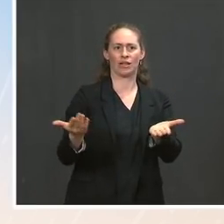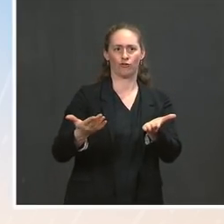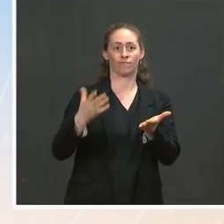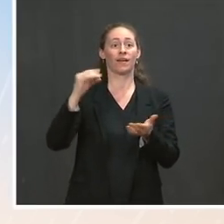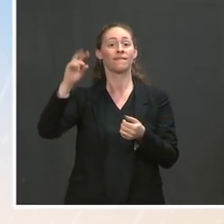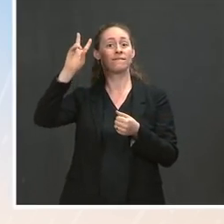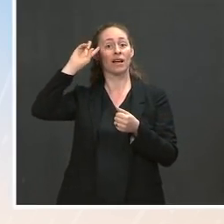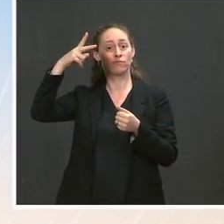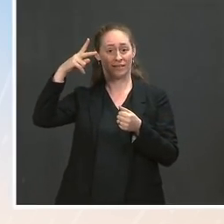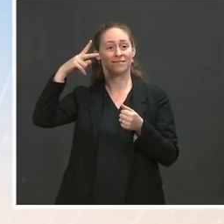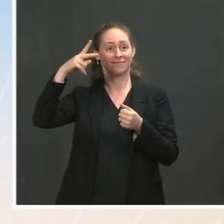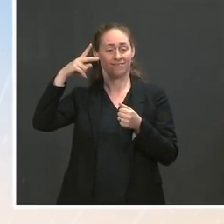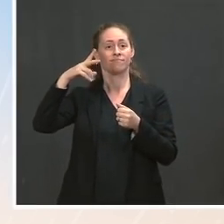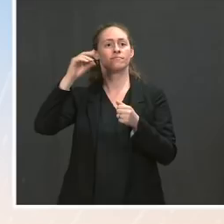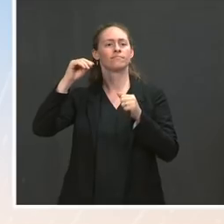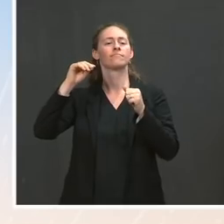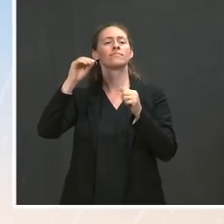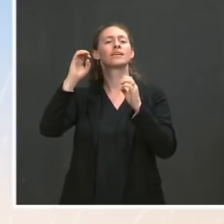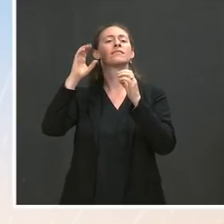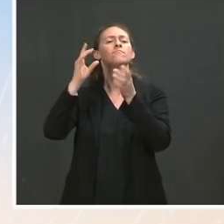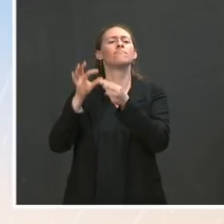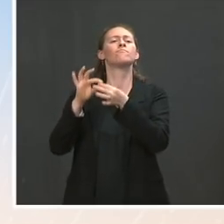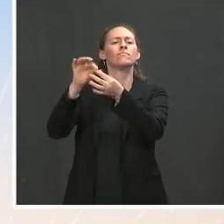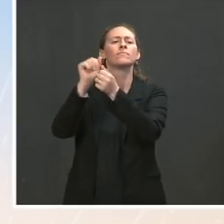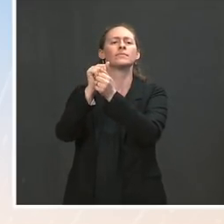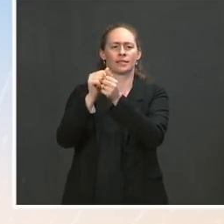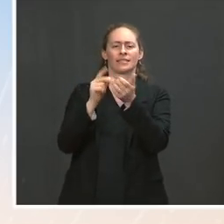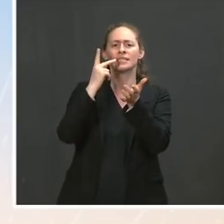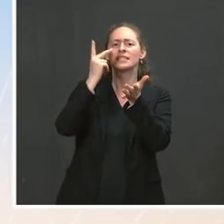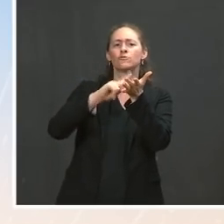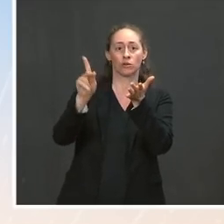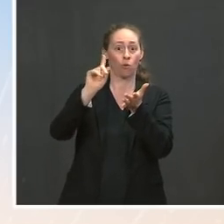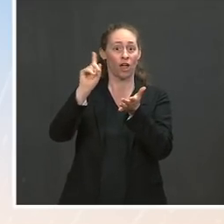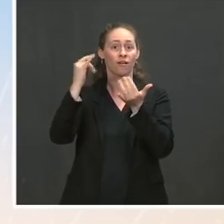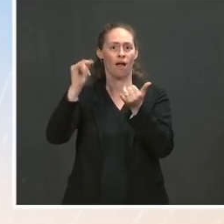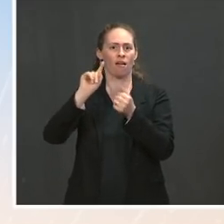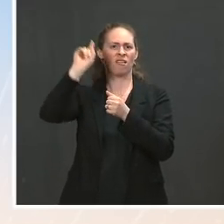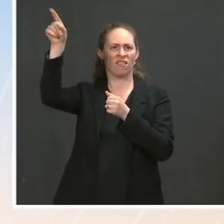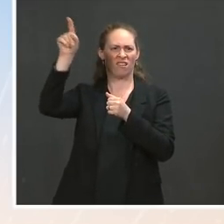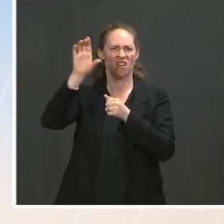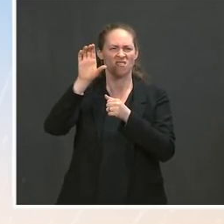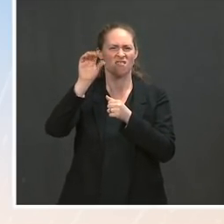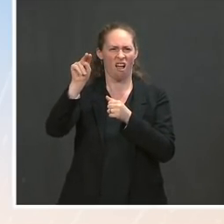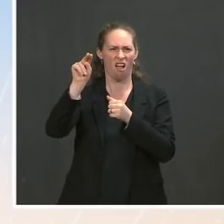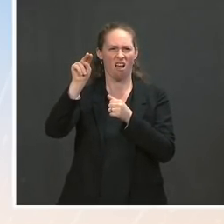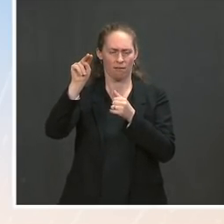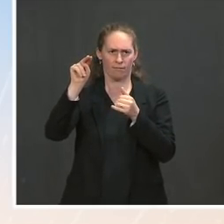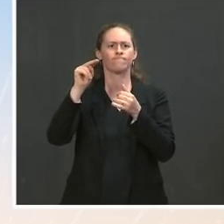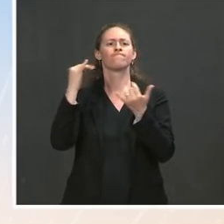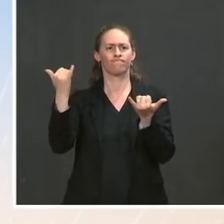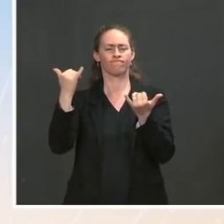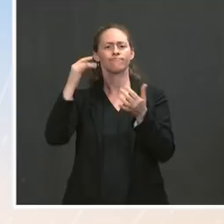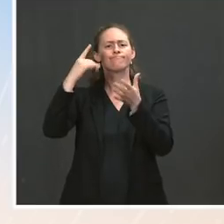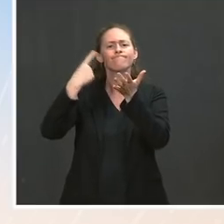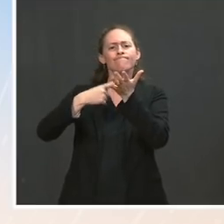Connecticut to emphasize a bold and historic achievement of the American Rescue Plan, cutting child poverty in half.